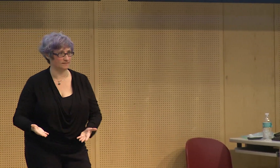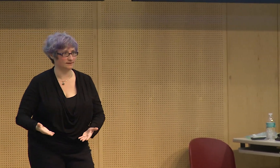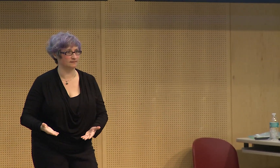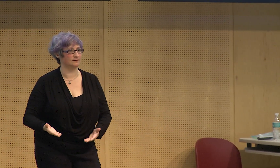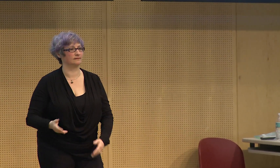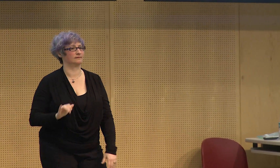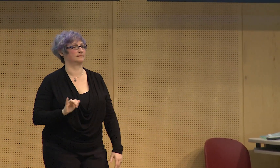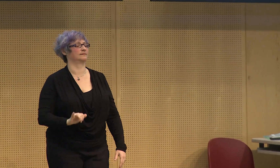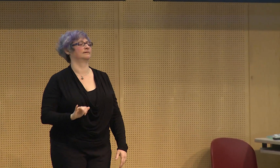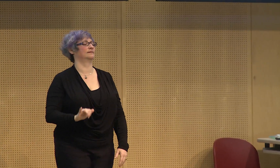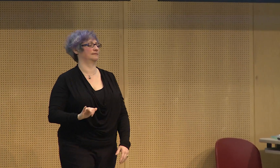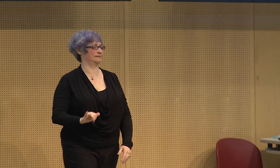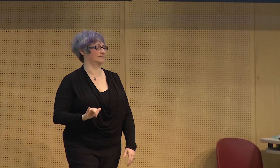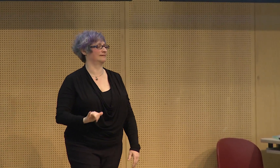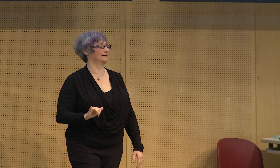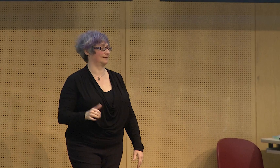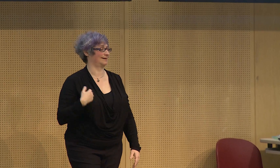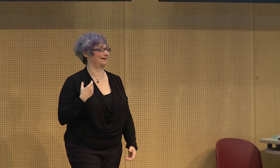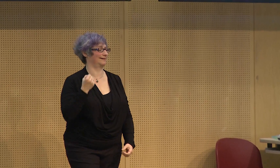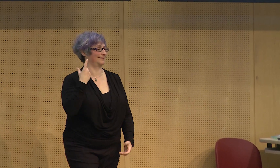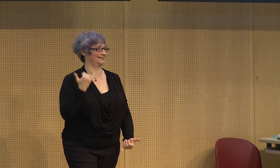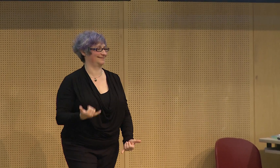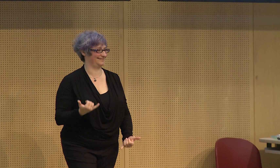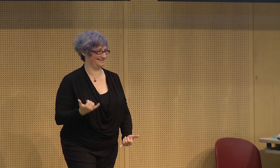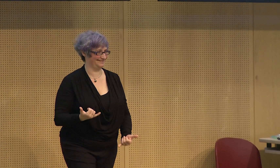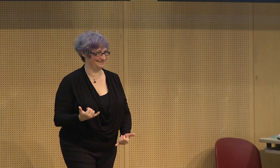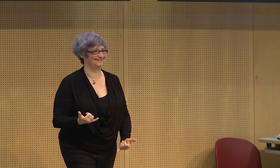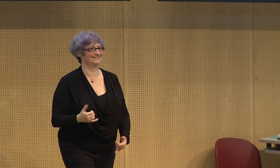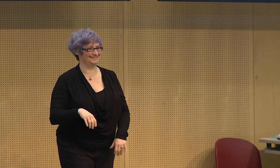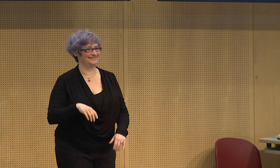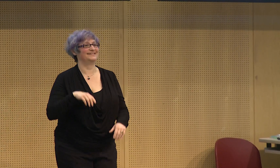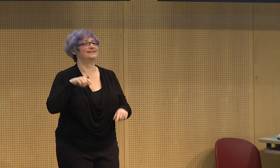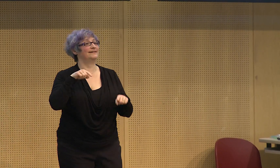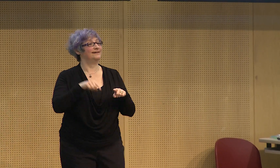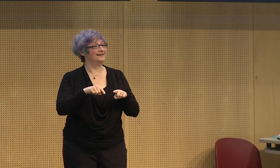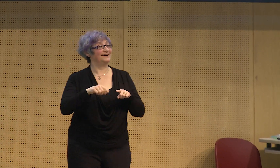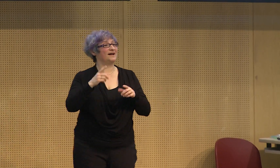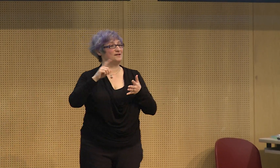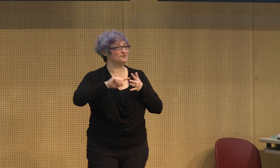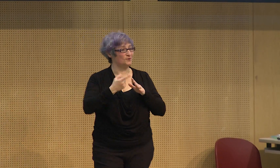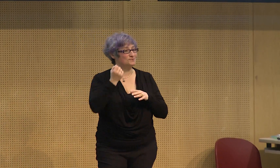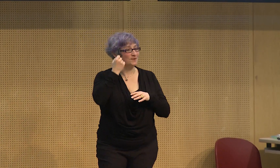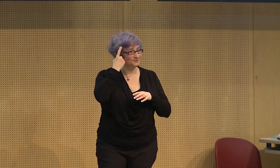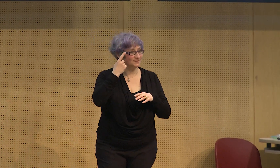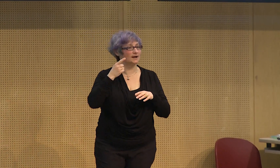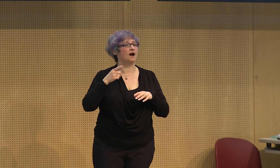who has acquired the representational words for the numbers at the age of two,